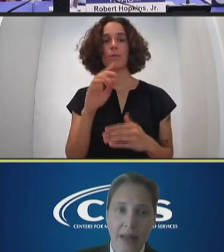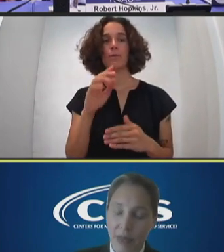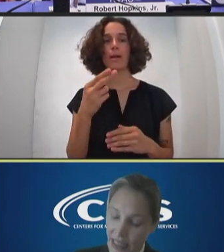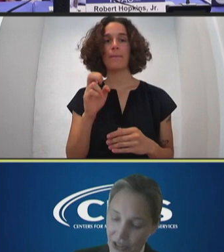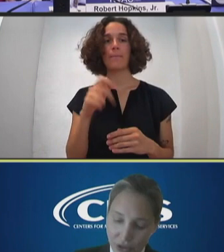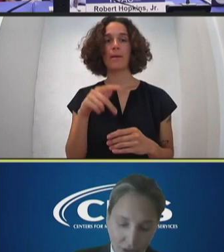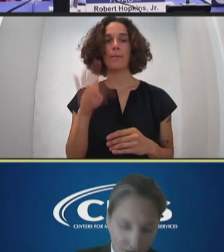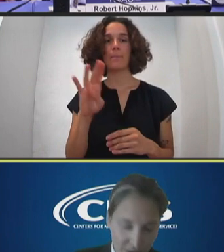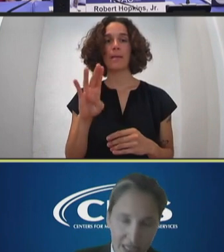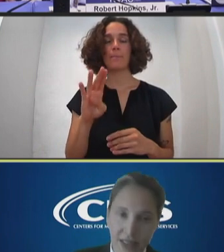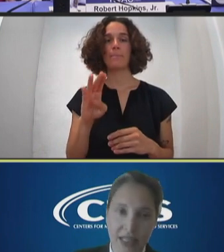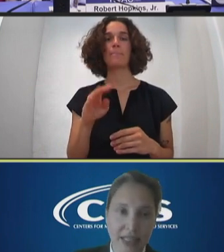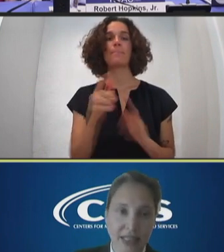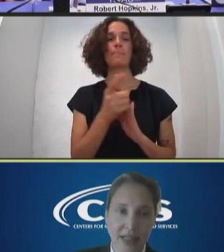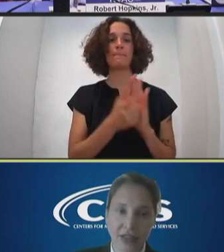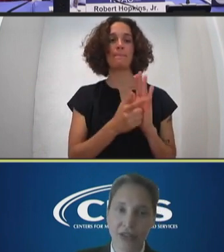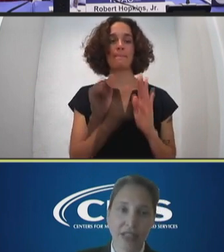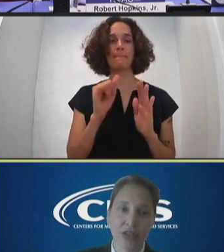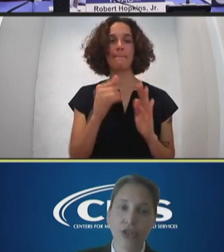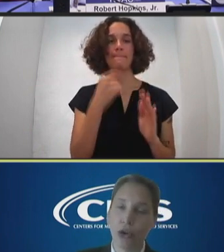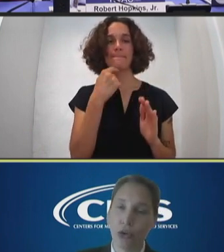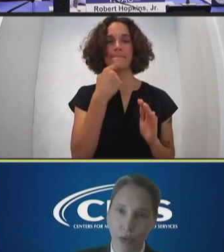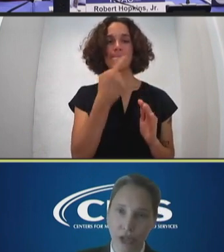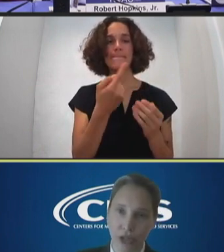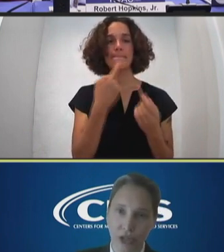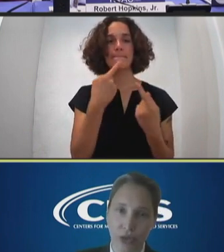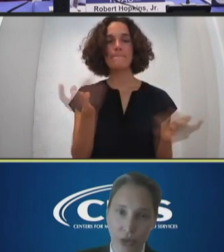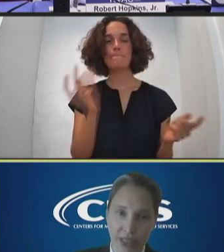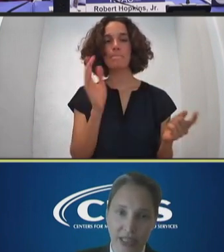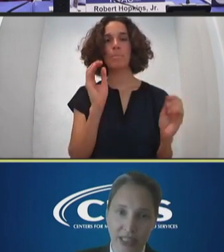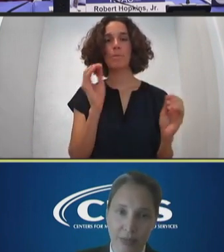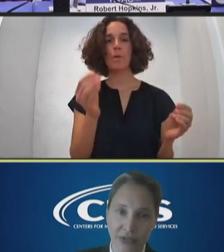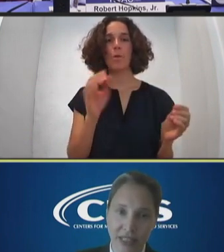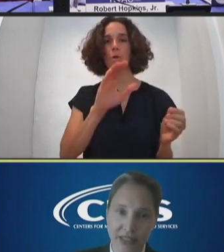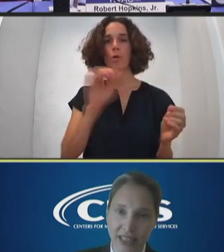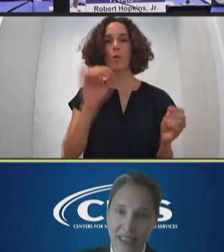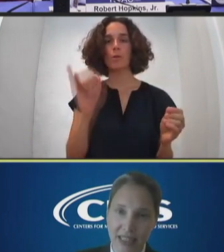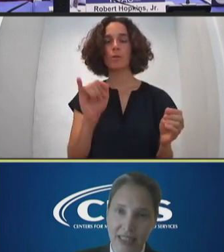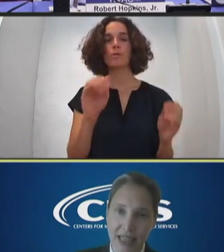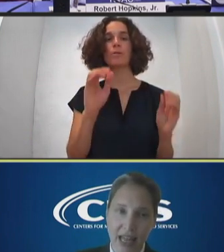The statute also tells us that there is no coinsurance or deductible for these vaccines,